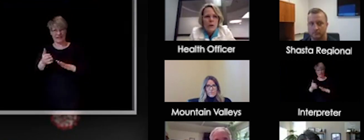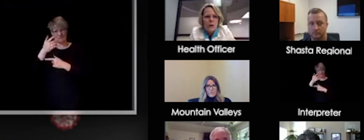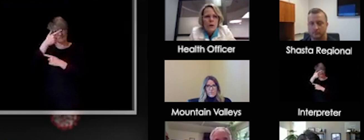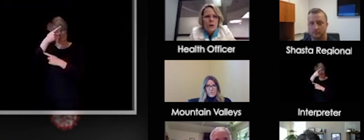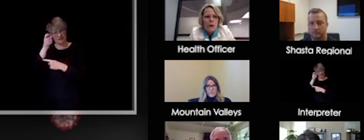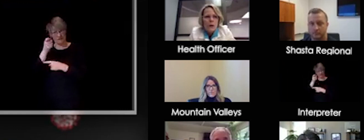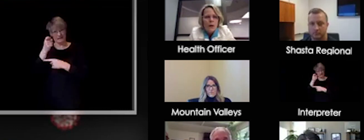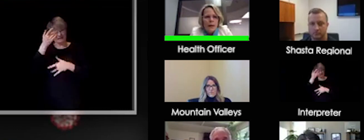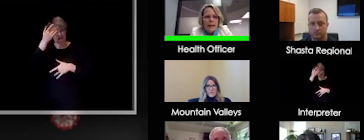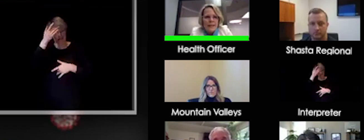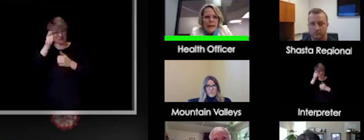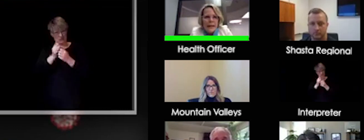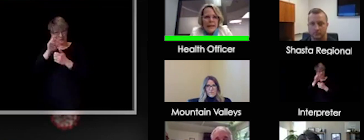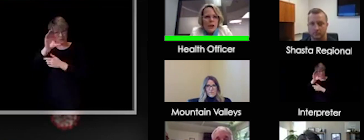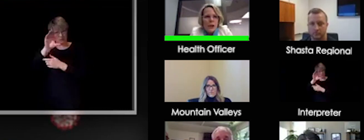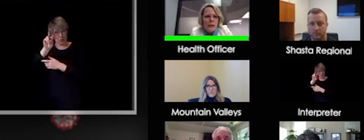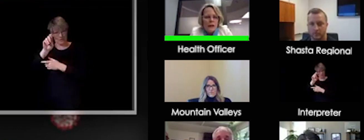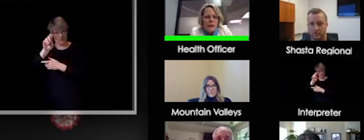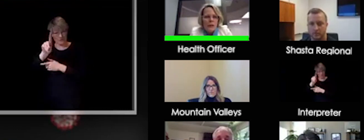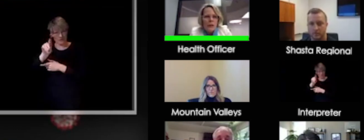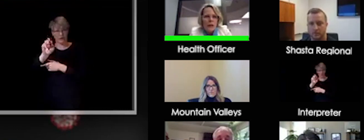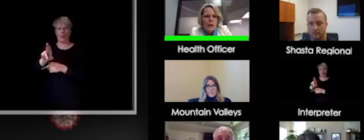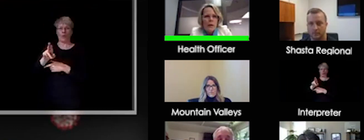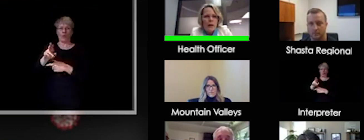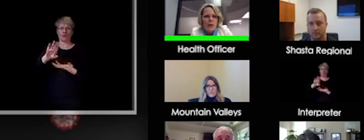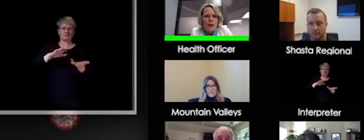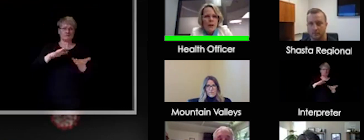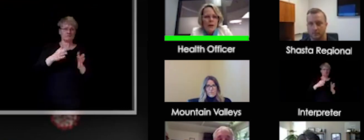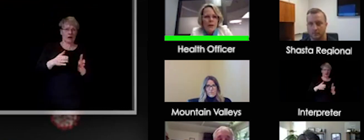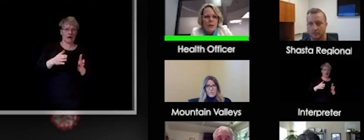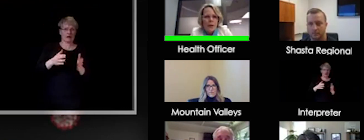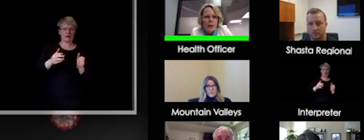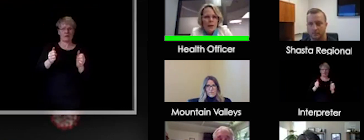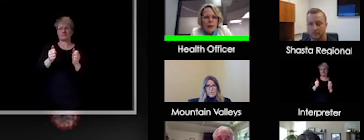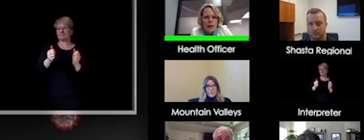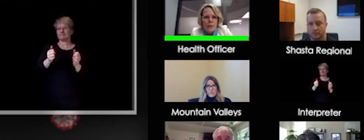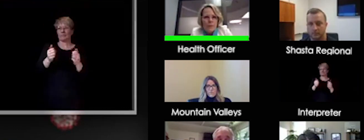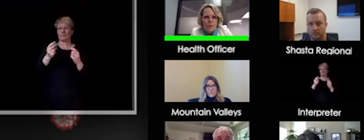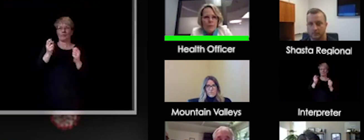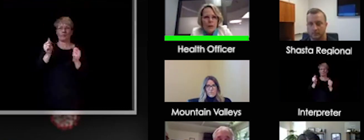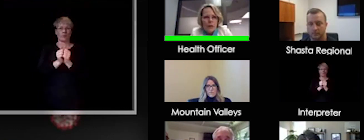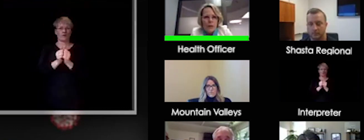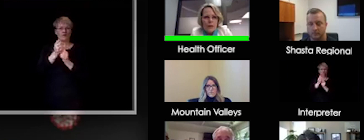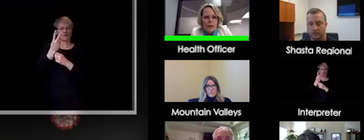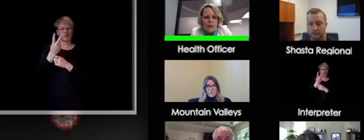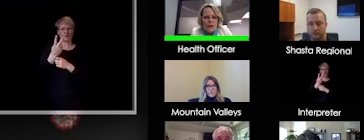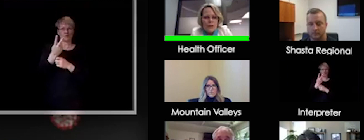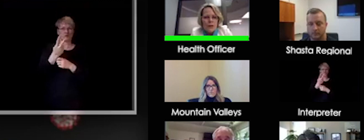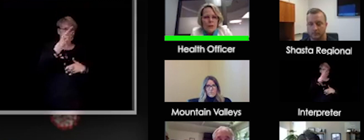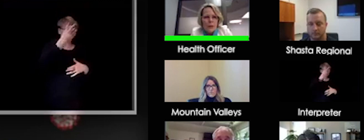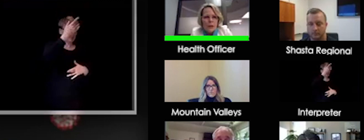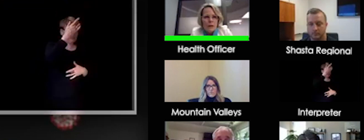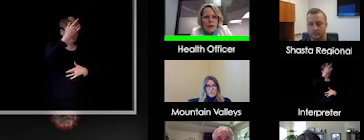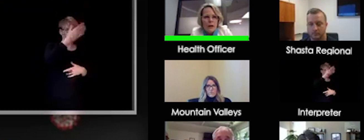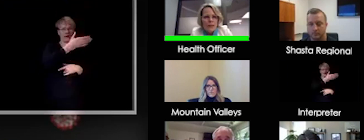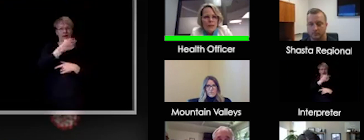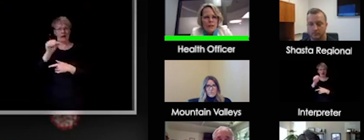what I’m saying? Yes, and it could be either. There’s been